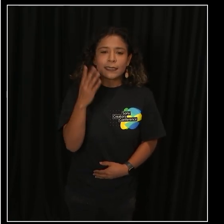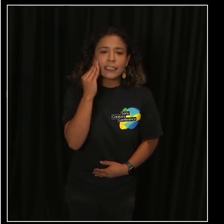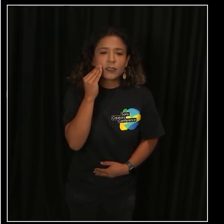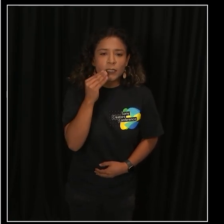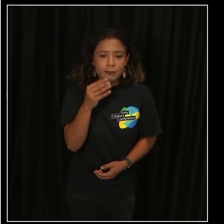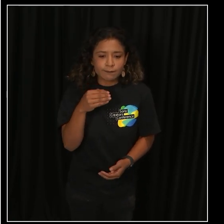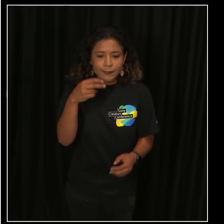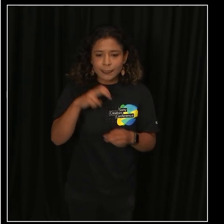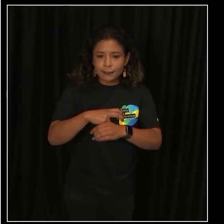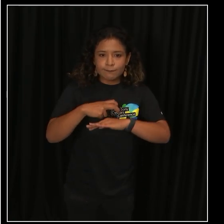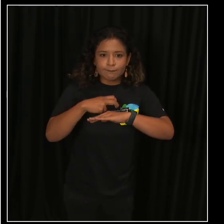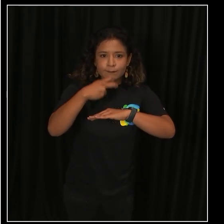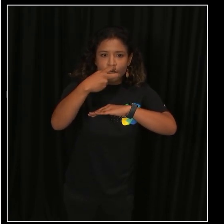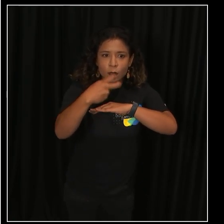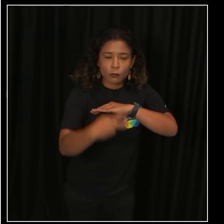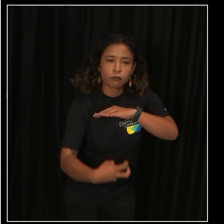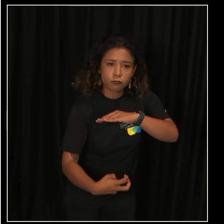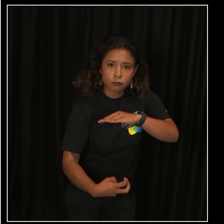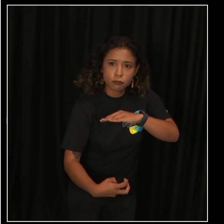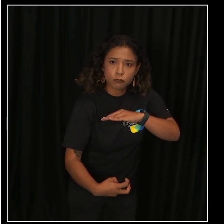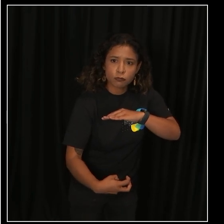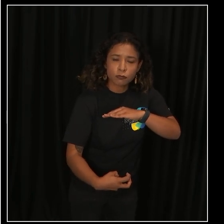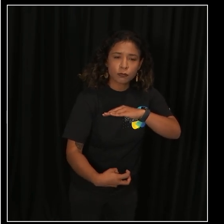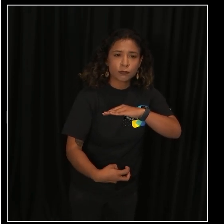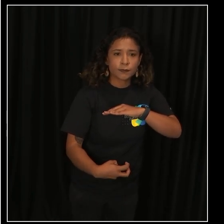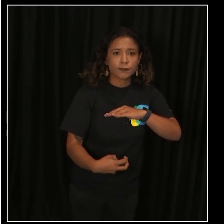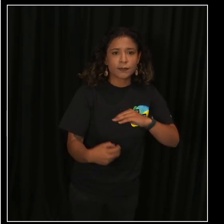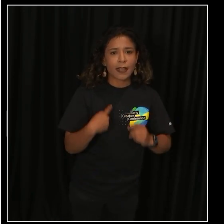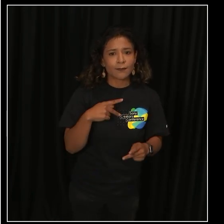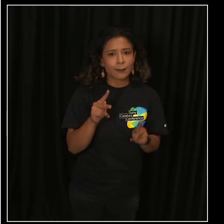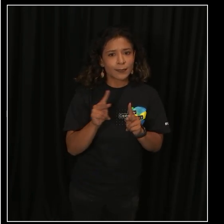it can easily trigger an uncomfortable experience.